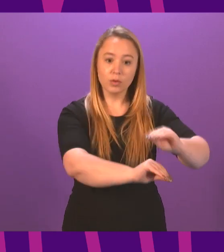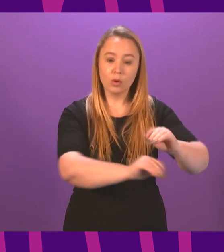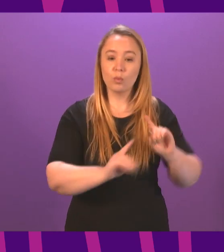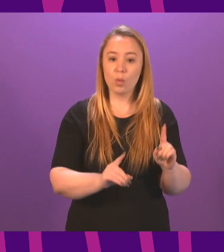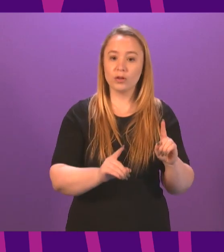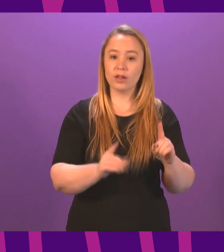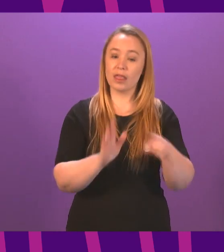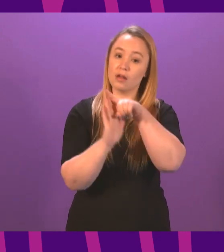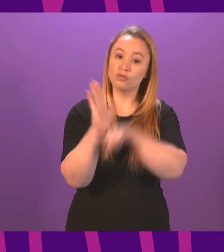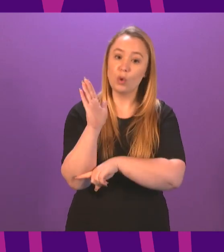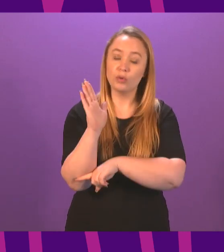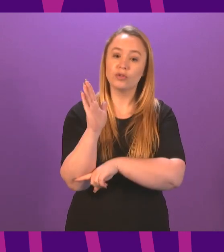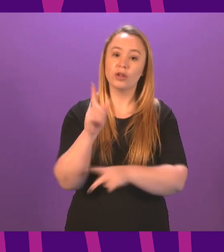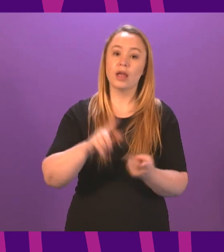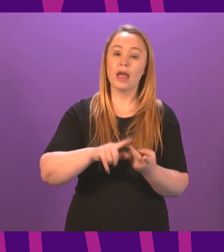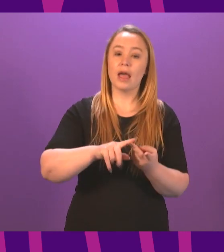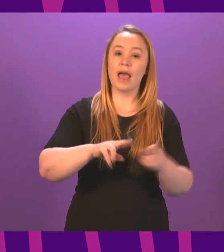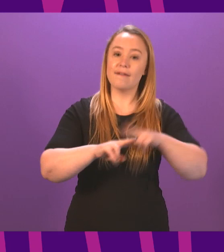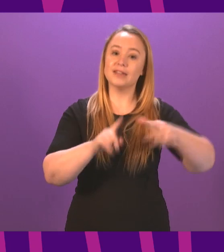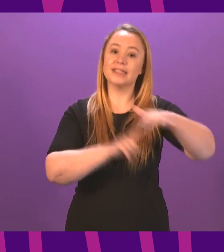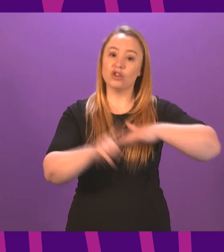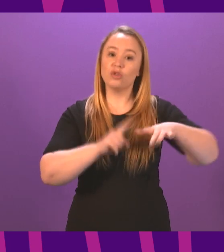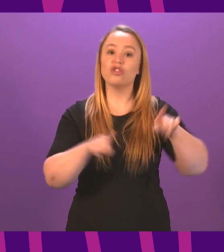who is in a situation such as hers can go on a final holiday.